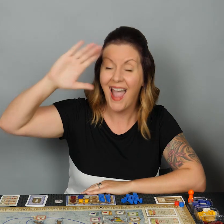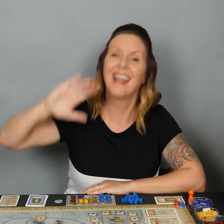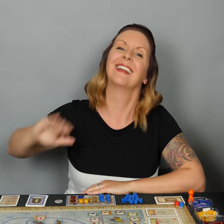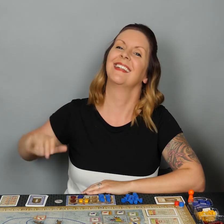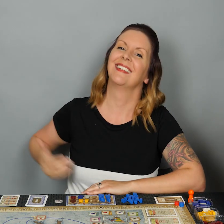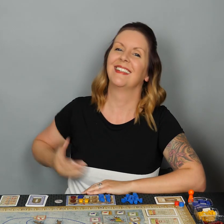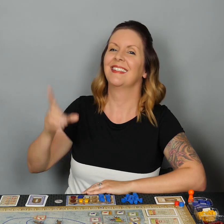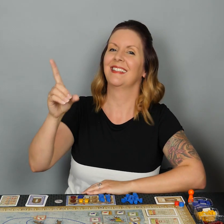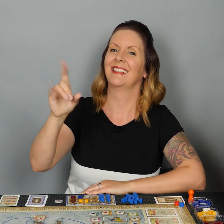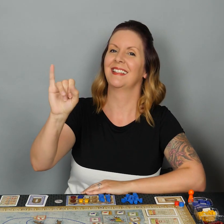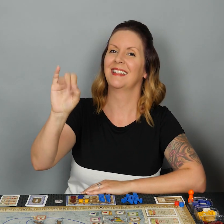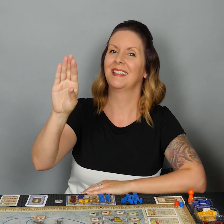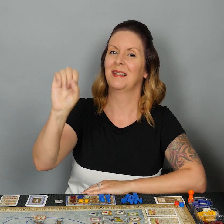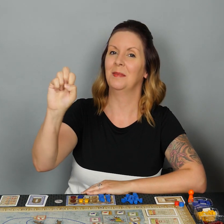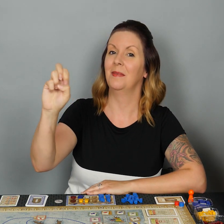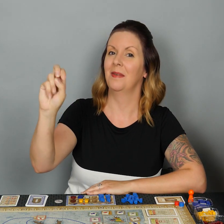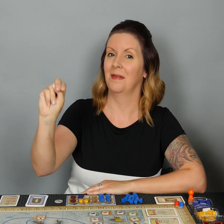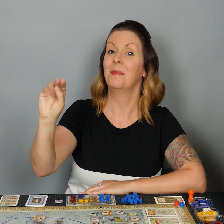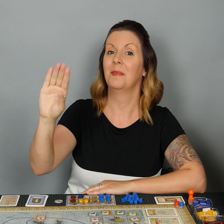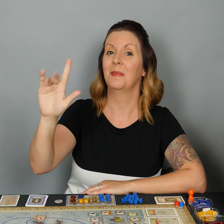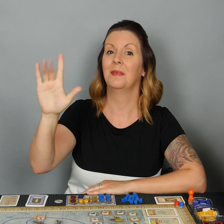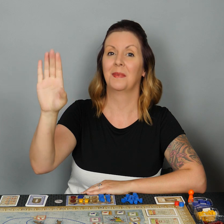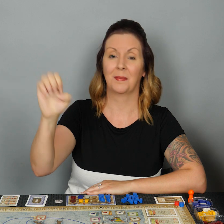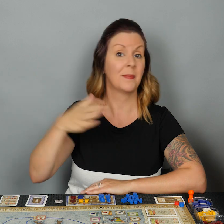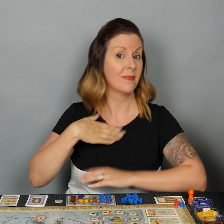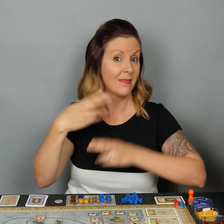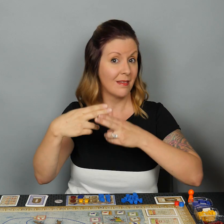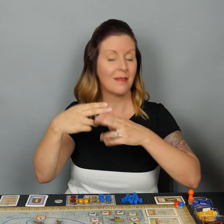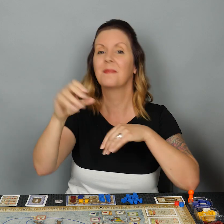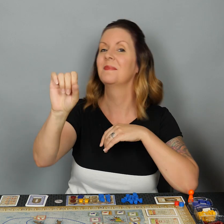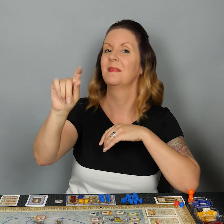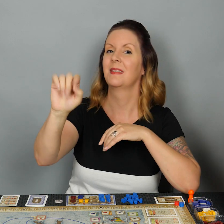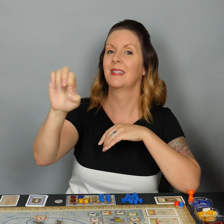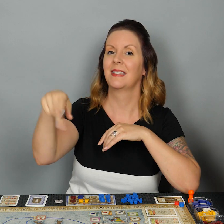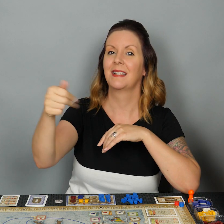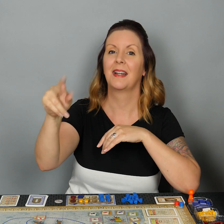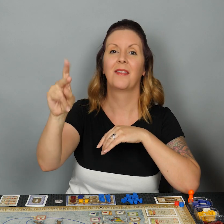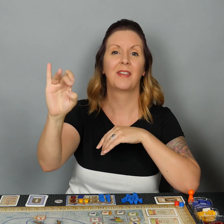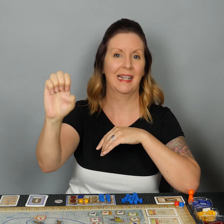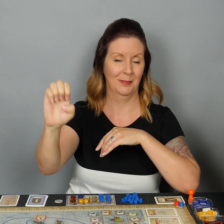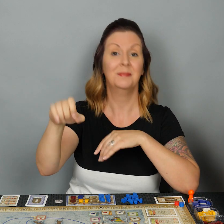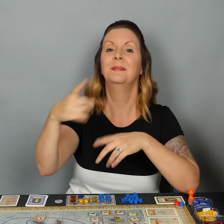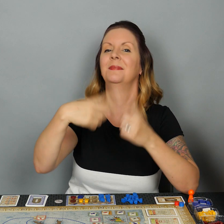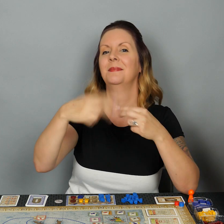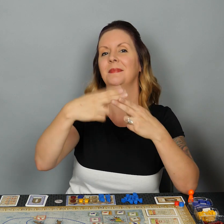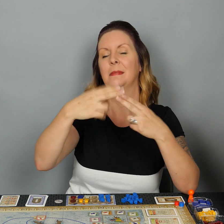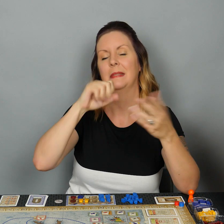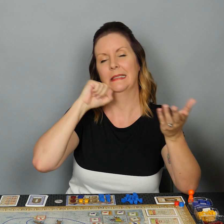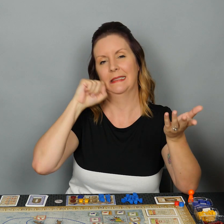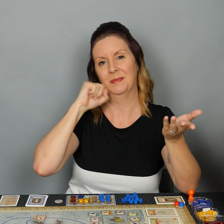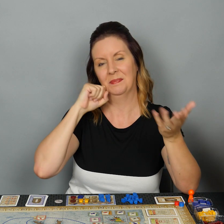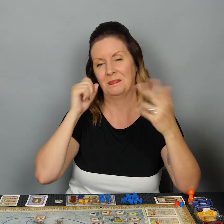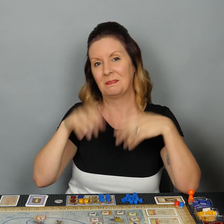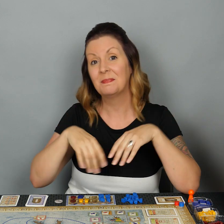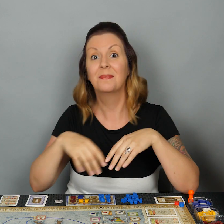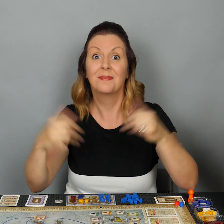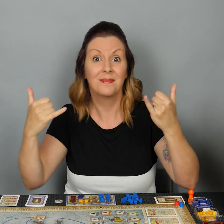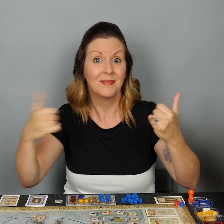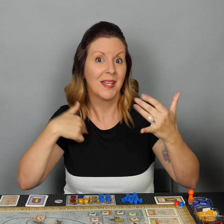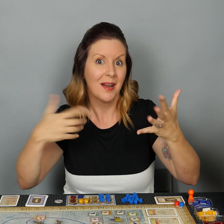Hello welcome to Dibs On Blue! My name is Stephanie and this is my sign name.